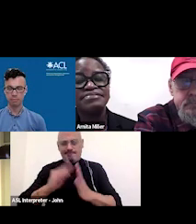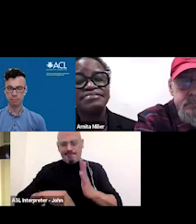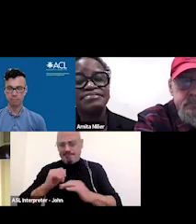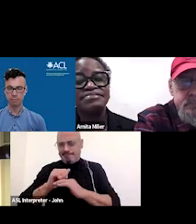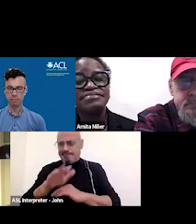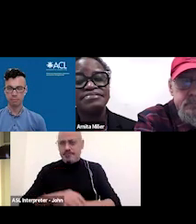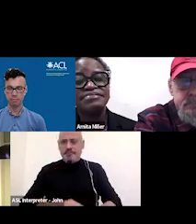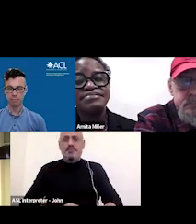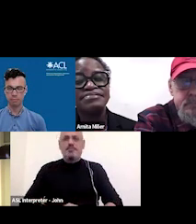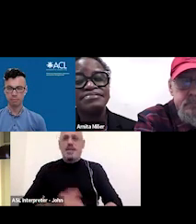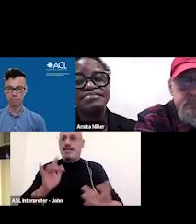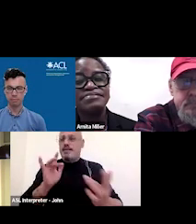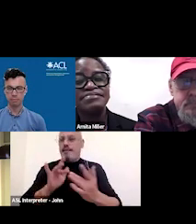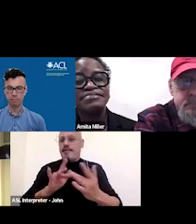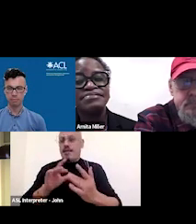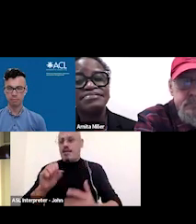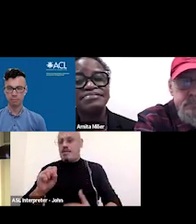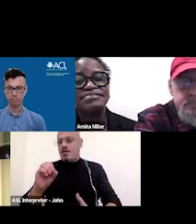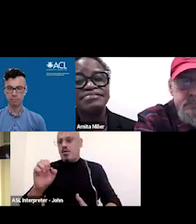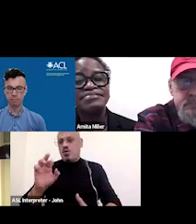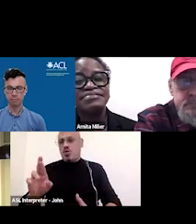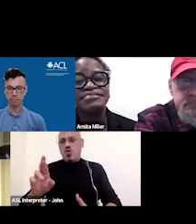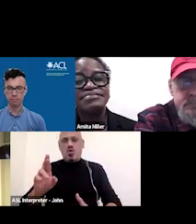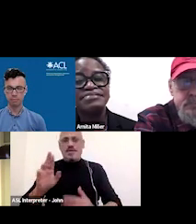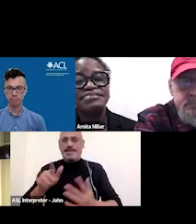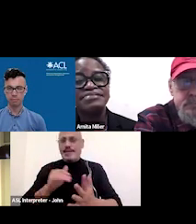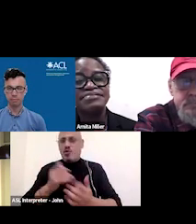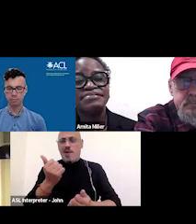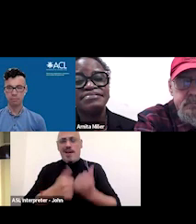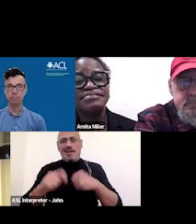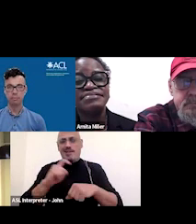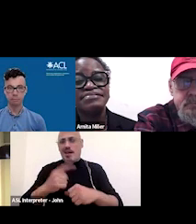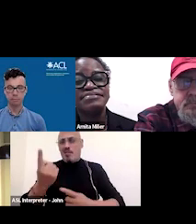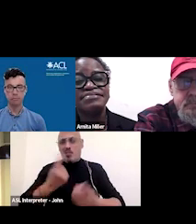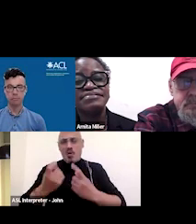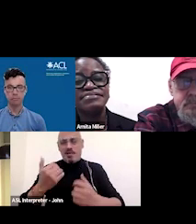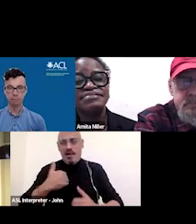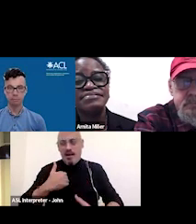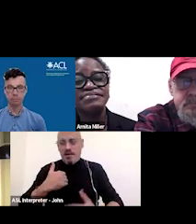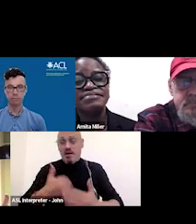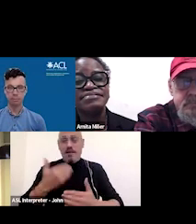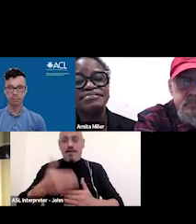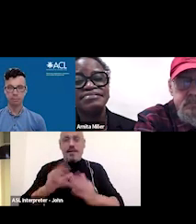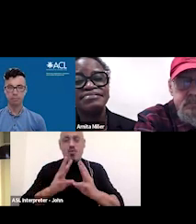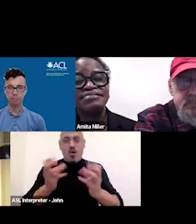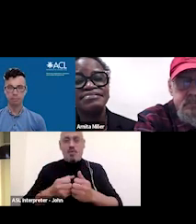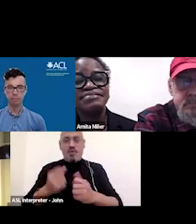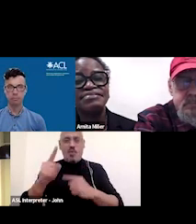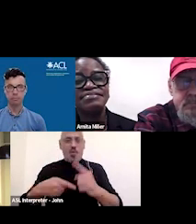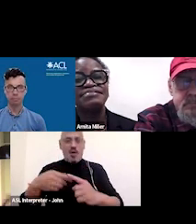And contact the SOAR TA Center too like any time with your questions. Our next webinar will be in April, April 17th,